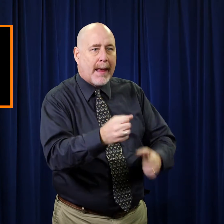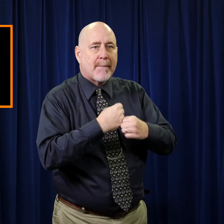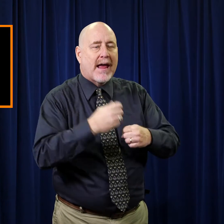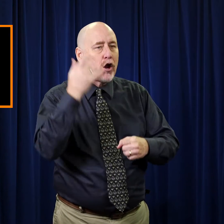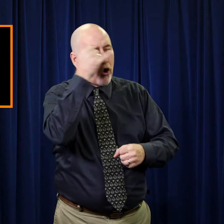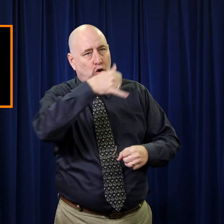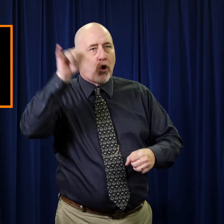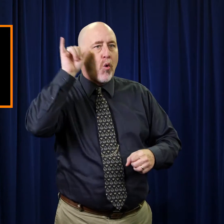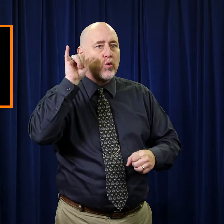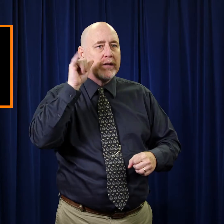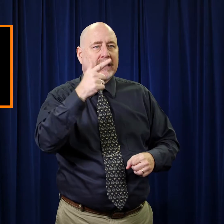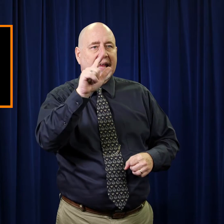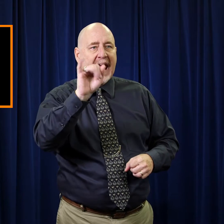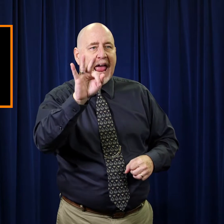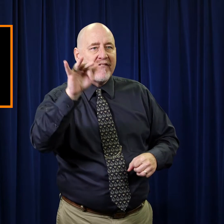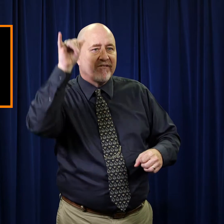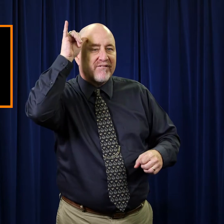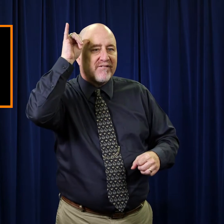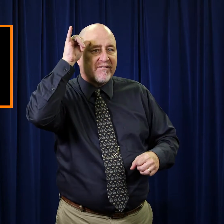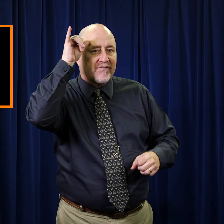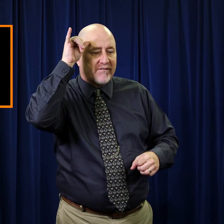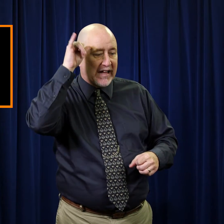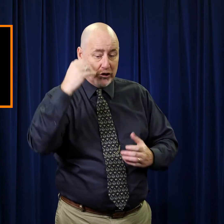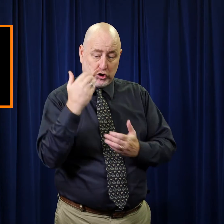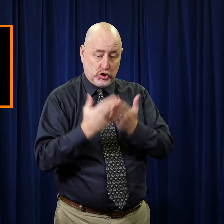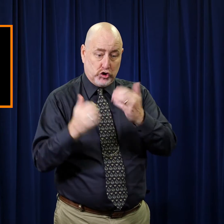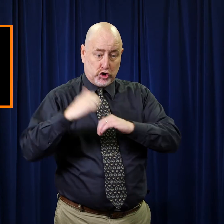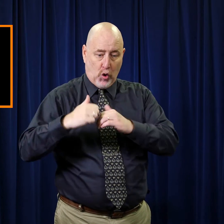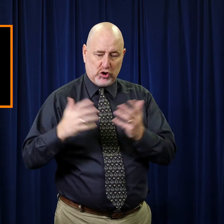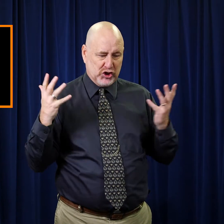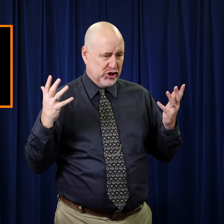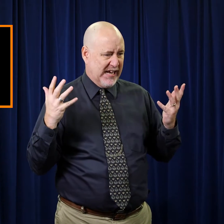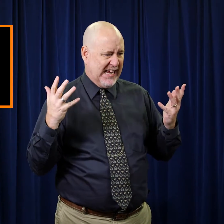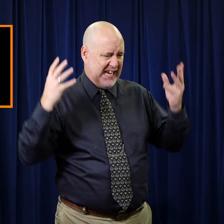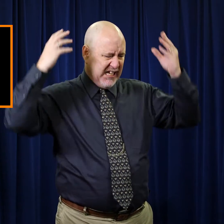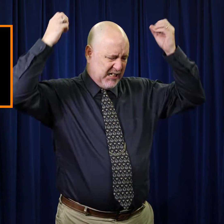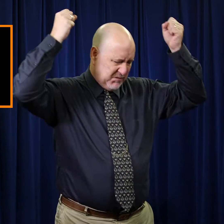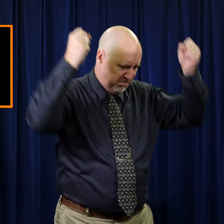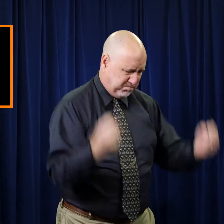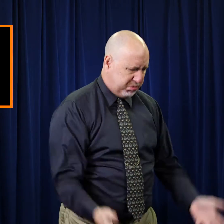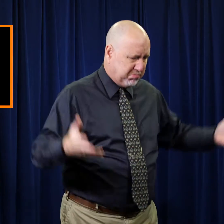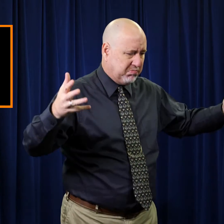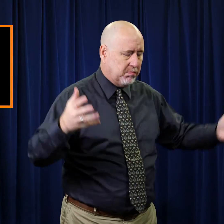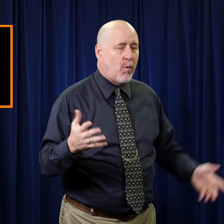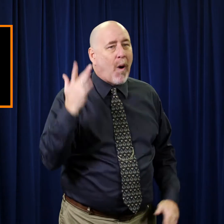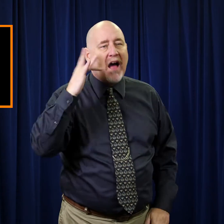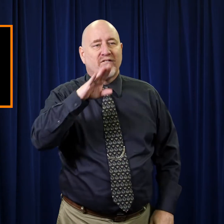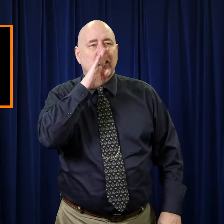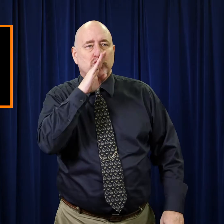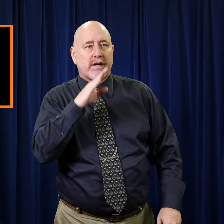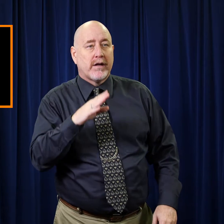created a golden calf and he throws the table of stones down and he breaks them